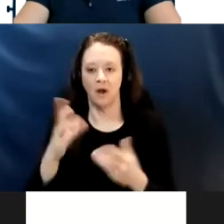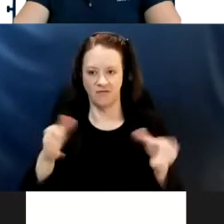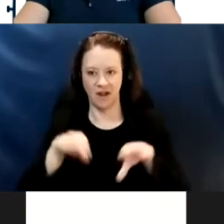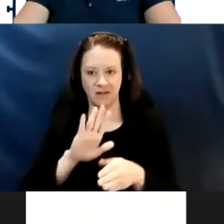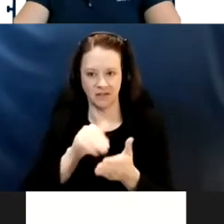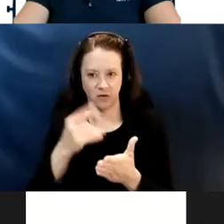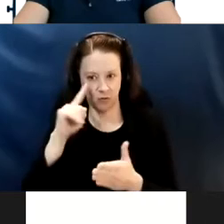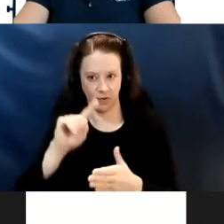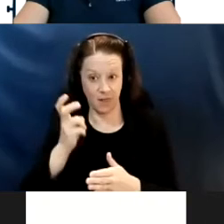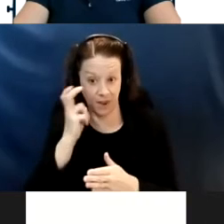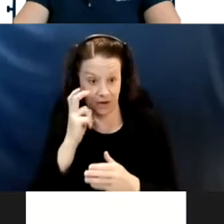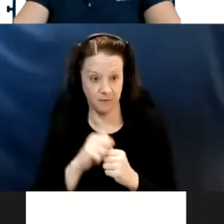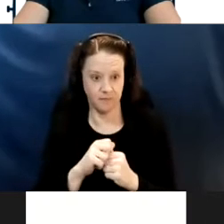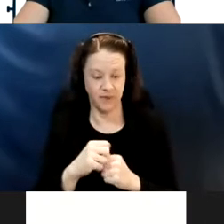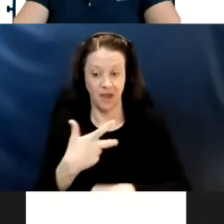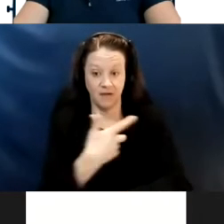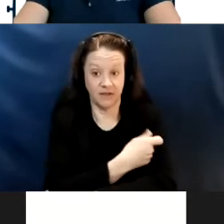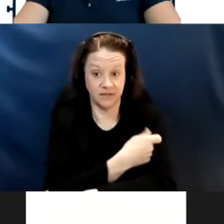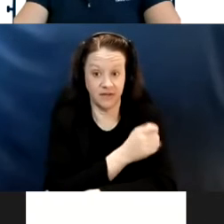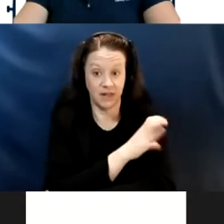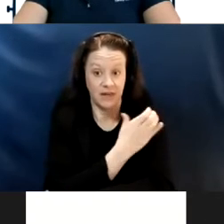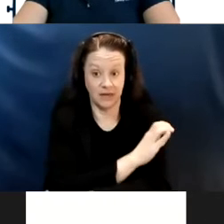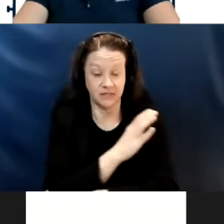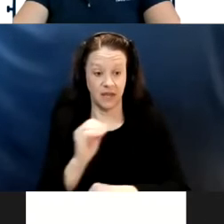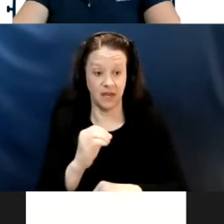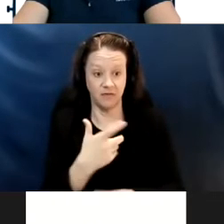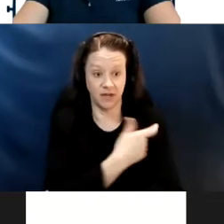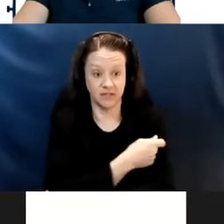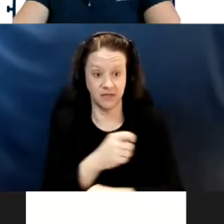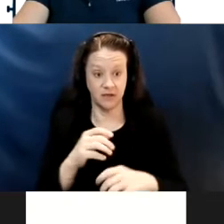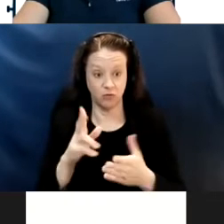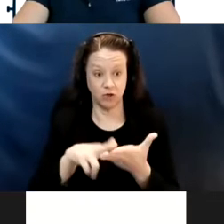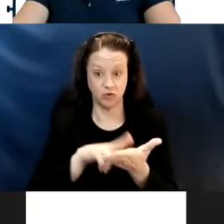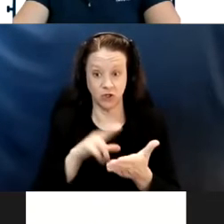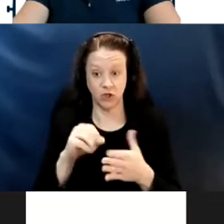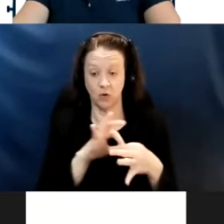Vaccination clinics and vaccine registration and coordination. Next slide please.